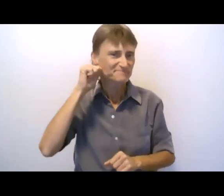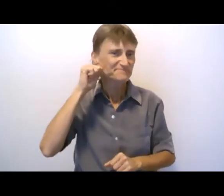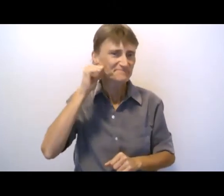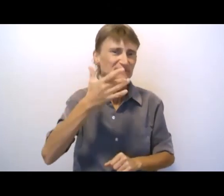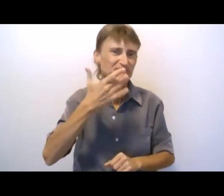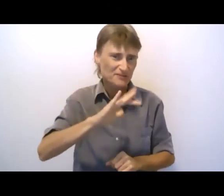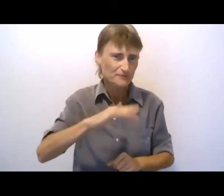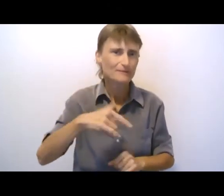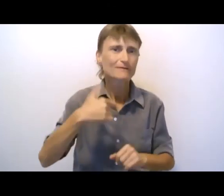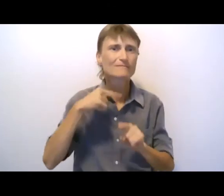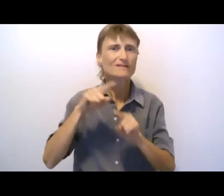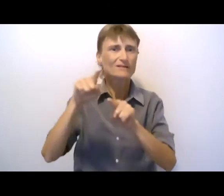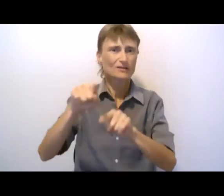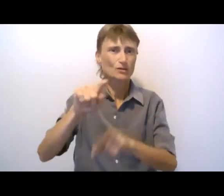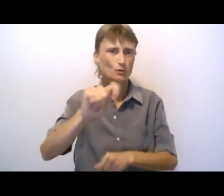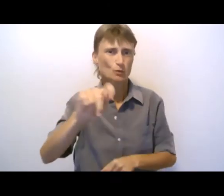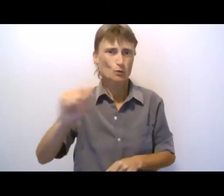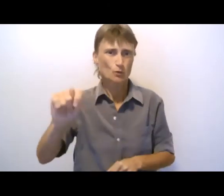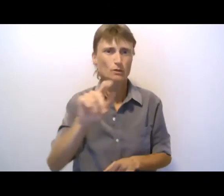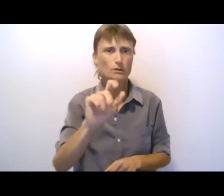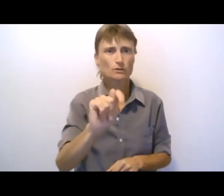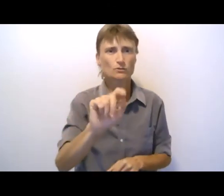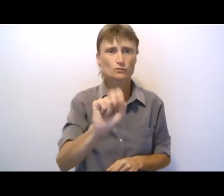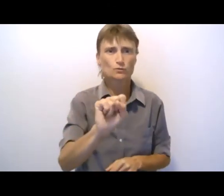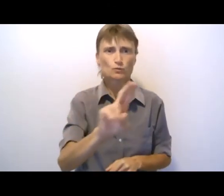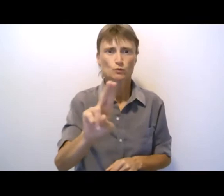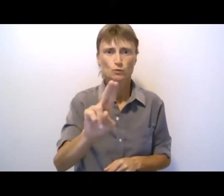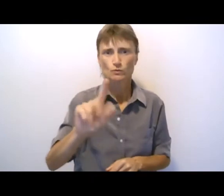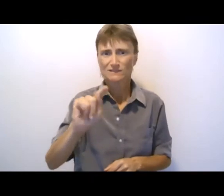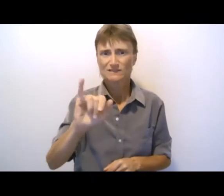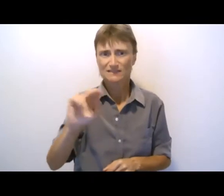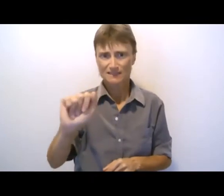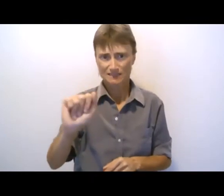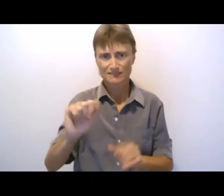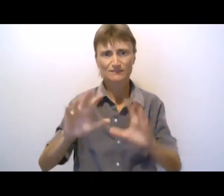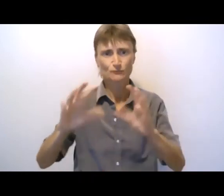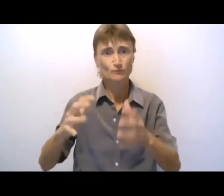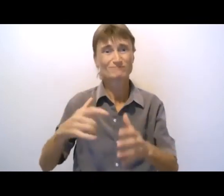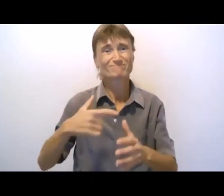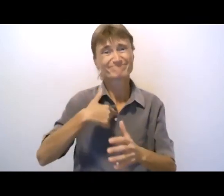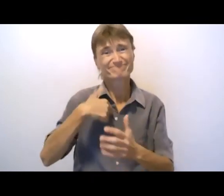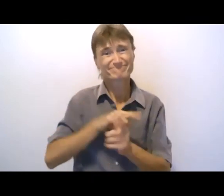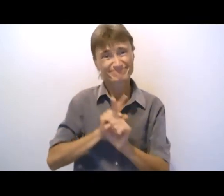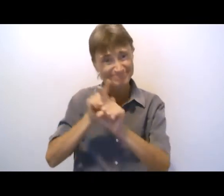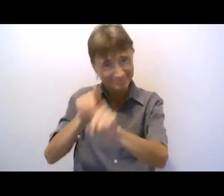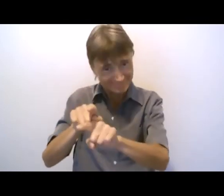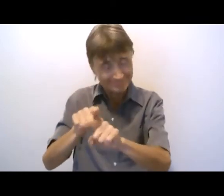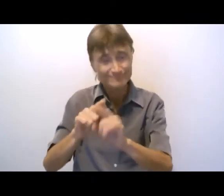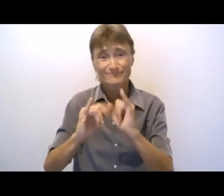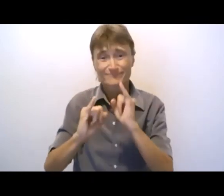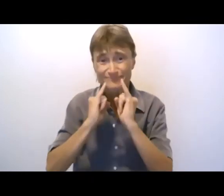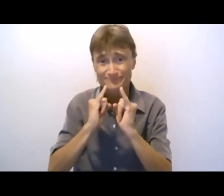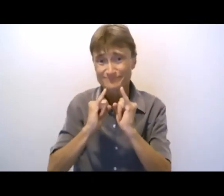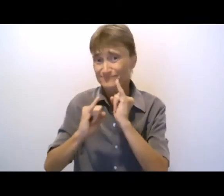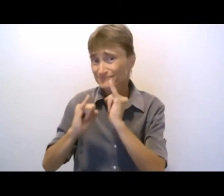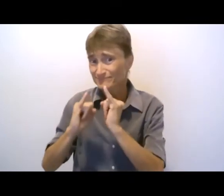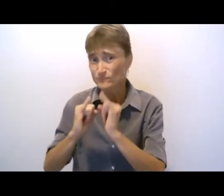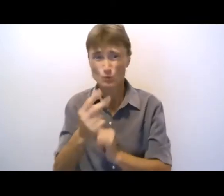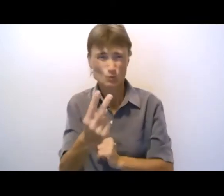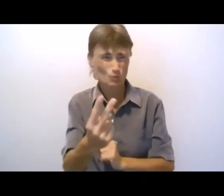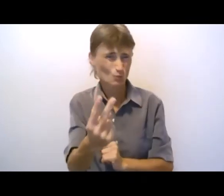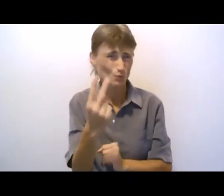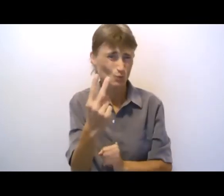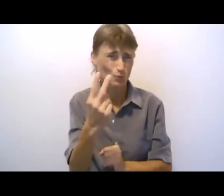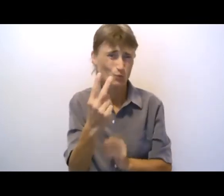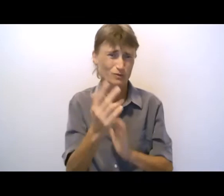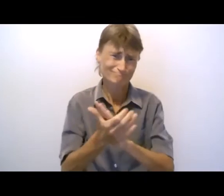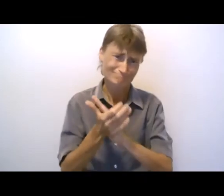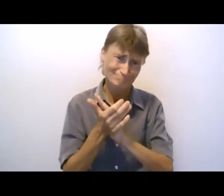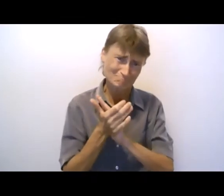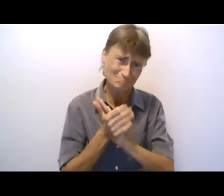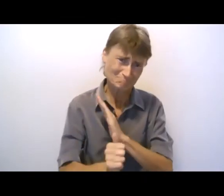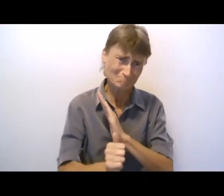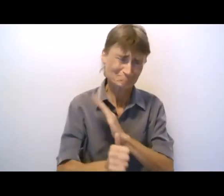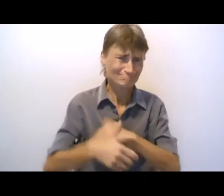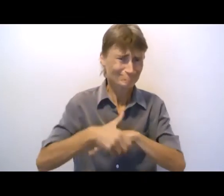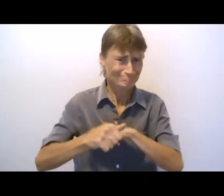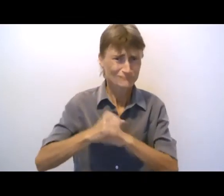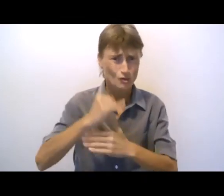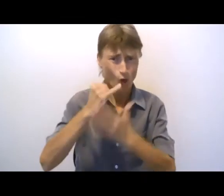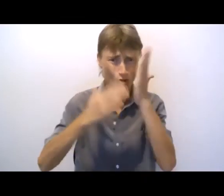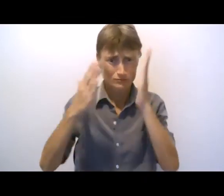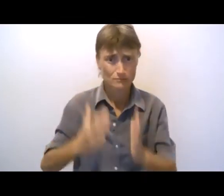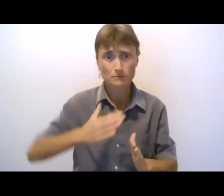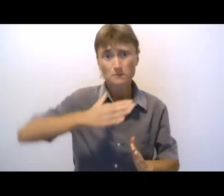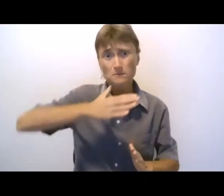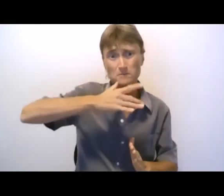to Tsuut’ina nation to interview two amazing artists, a mother and son by the name of Glenna